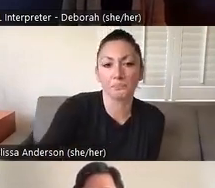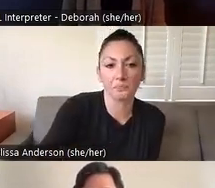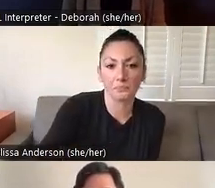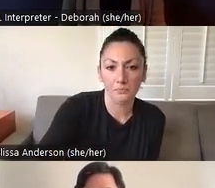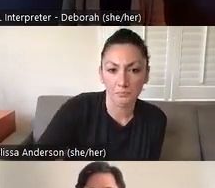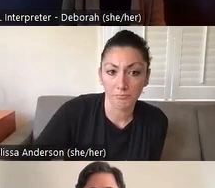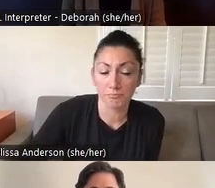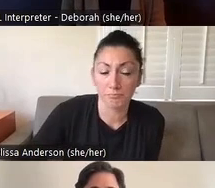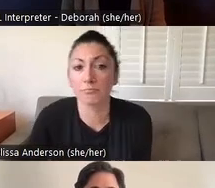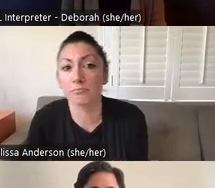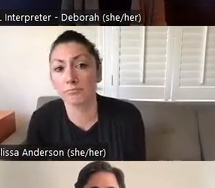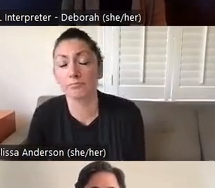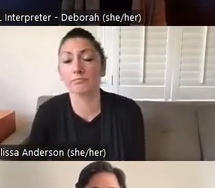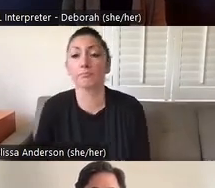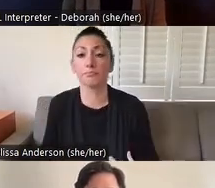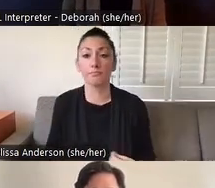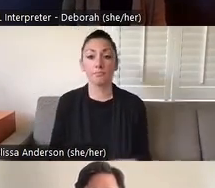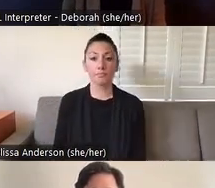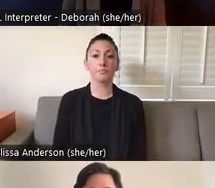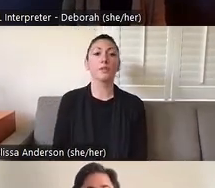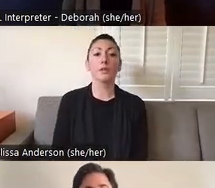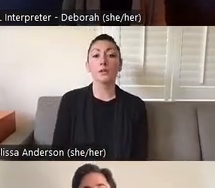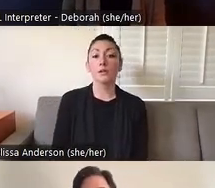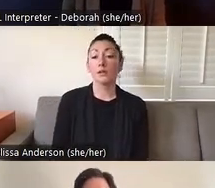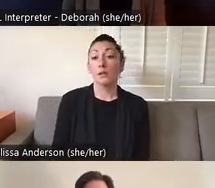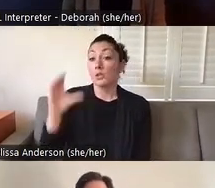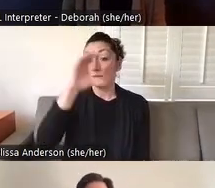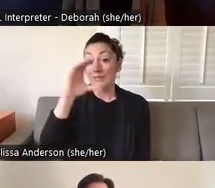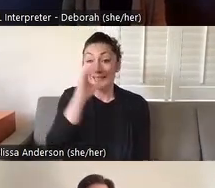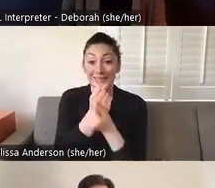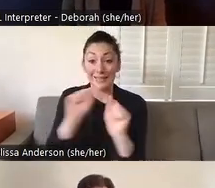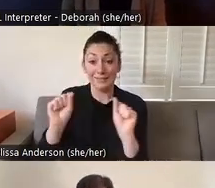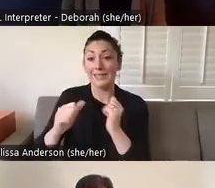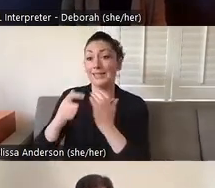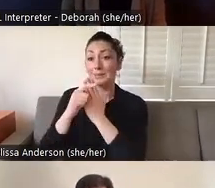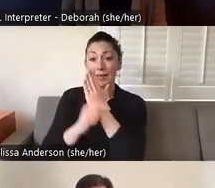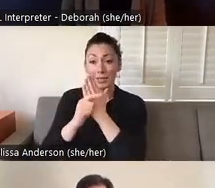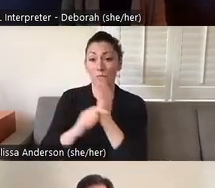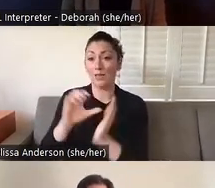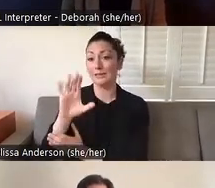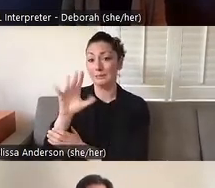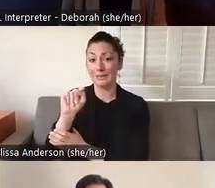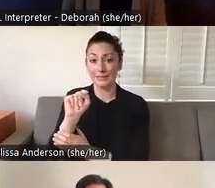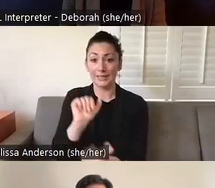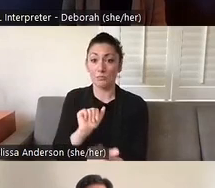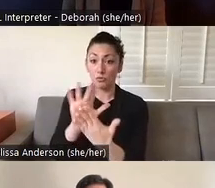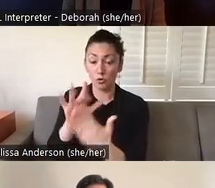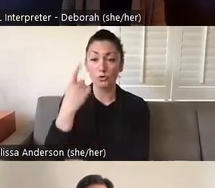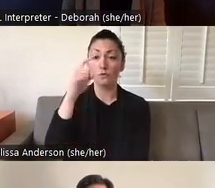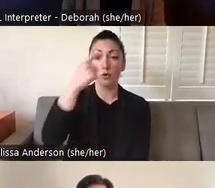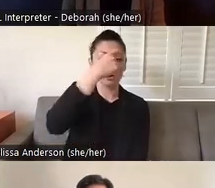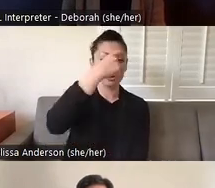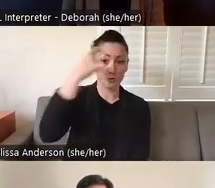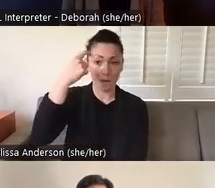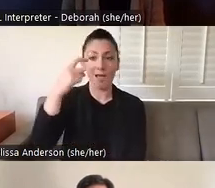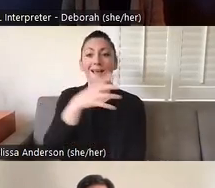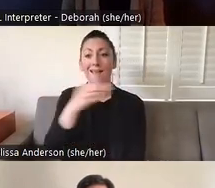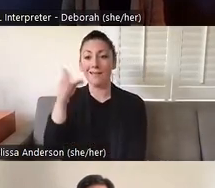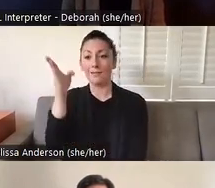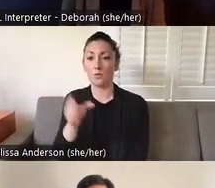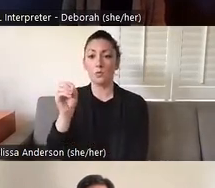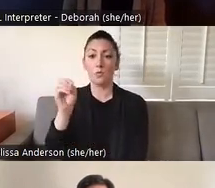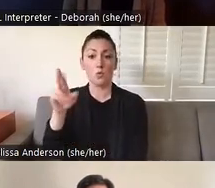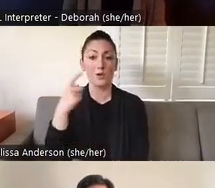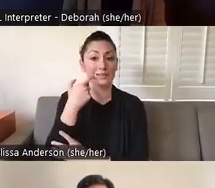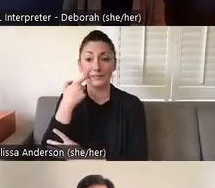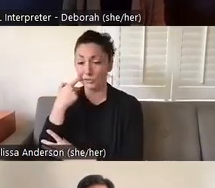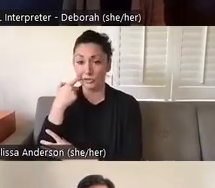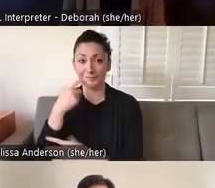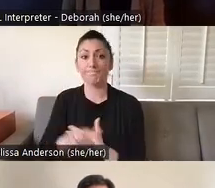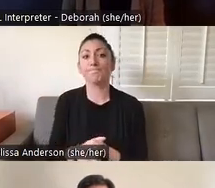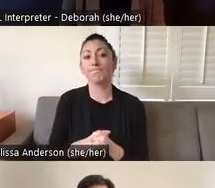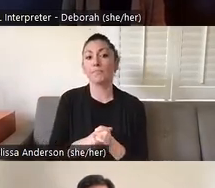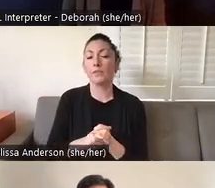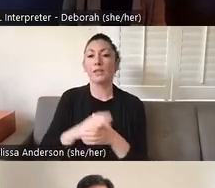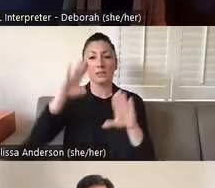you a little bit more about in the next slide. The Secret Safety Manual is a CBT approach to